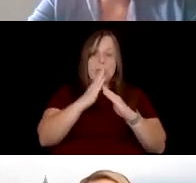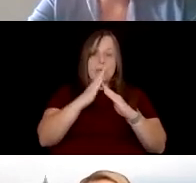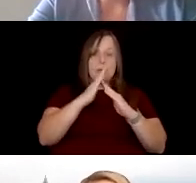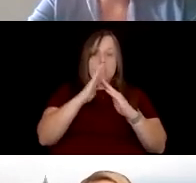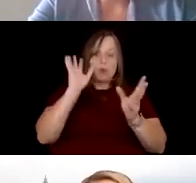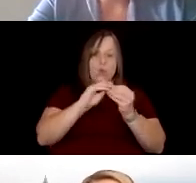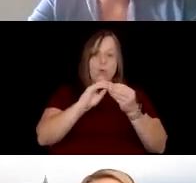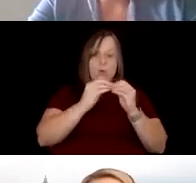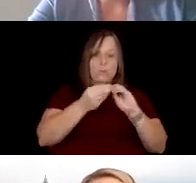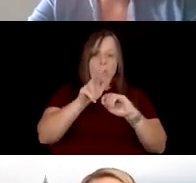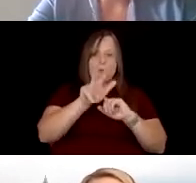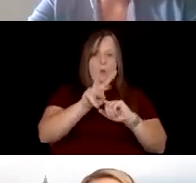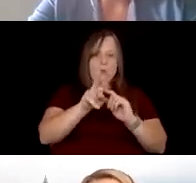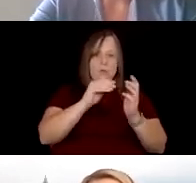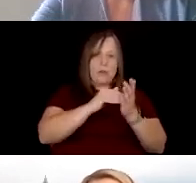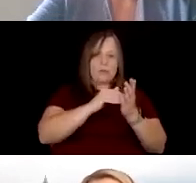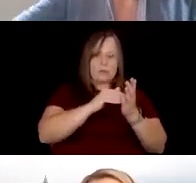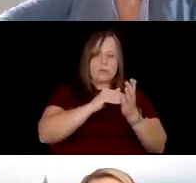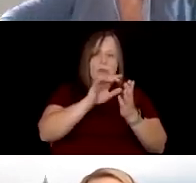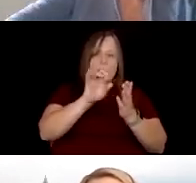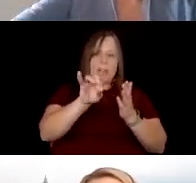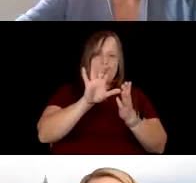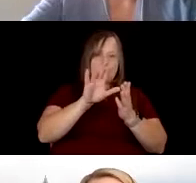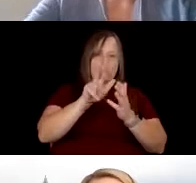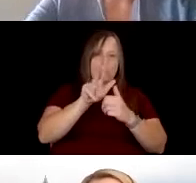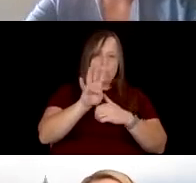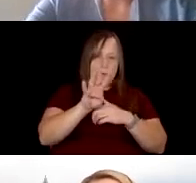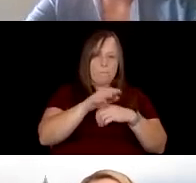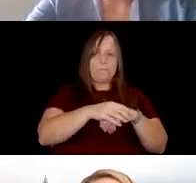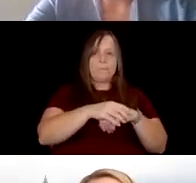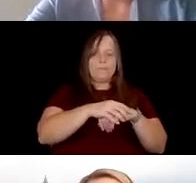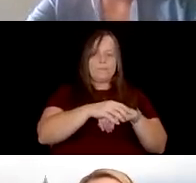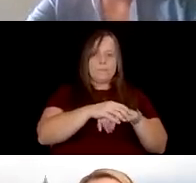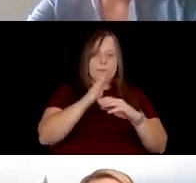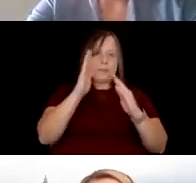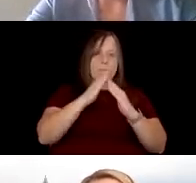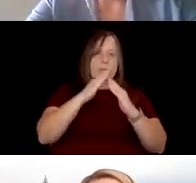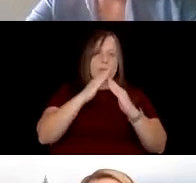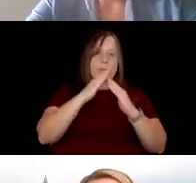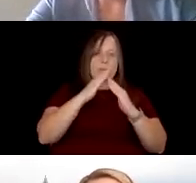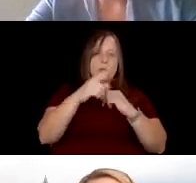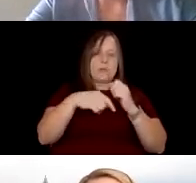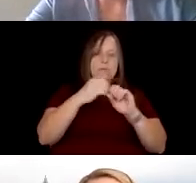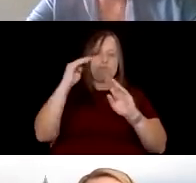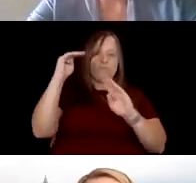was 32,834. That was the peak year. It has been a downhill trajectory